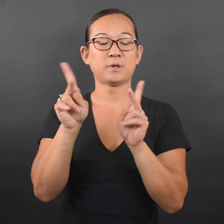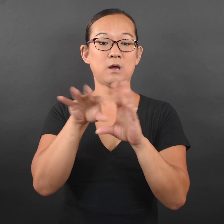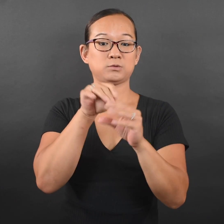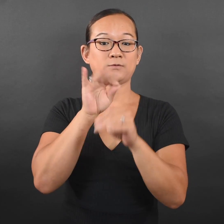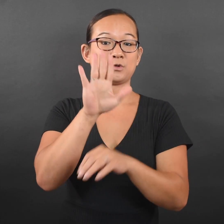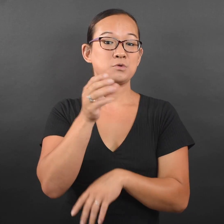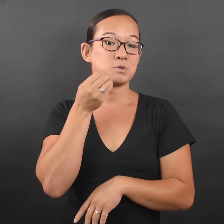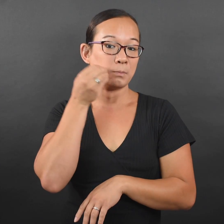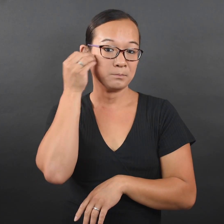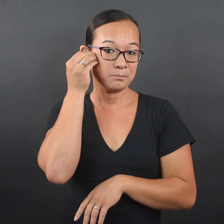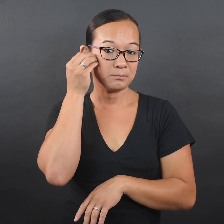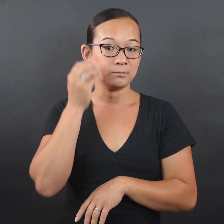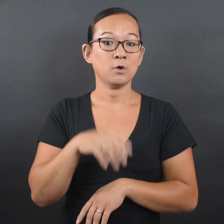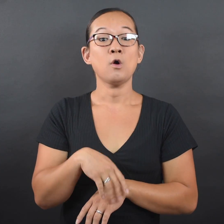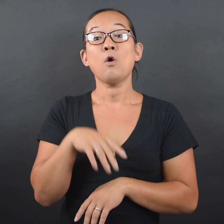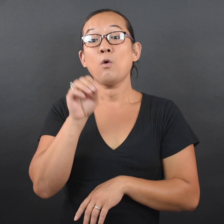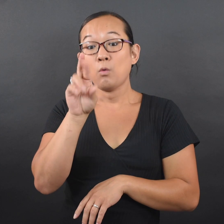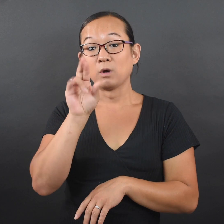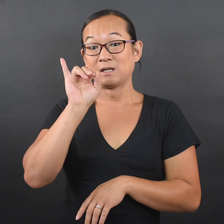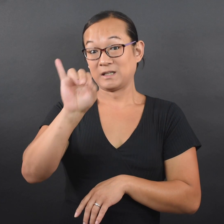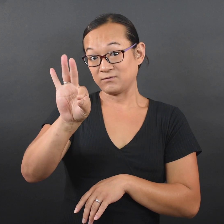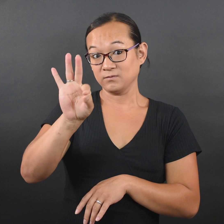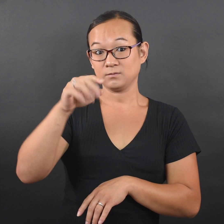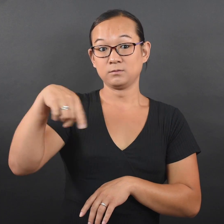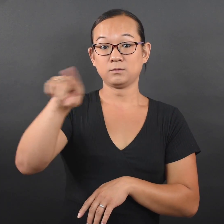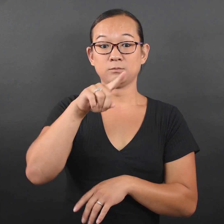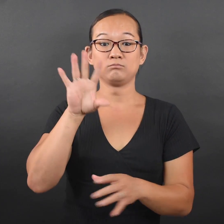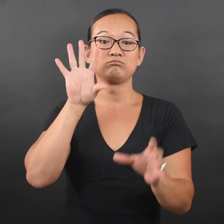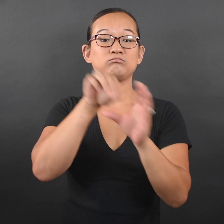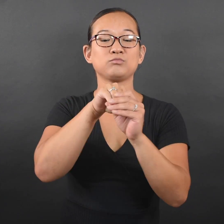outside their household, or if they participate in activities where